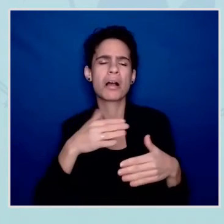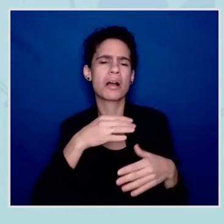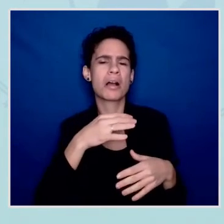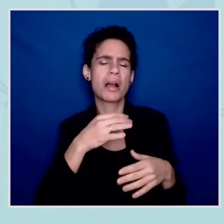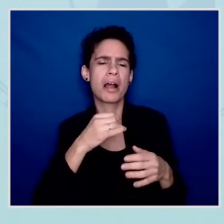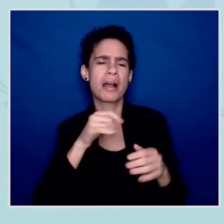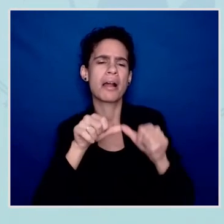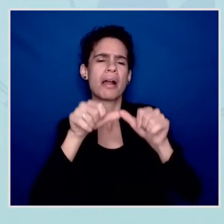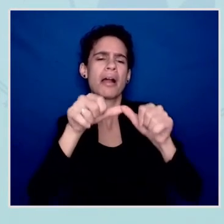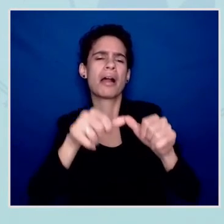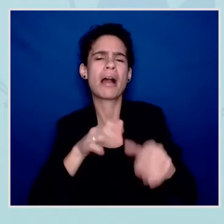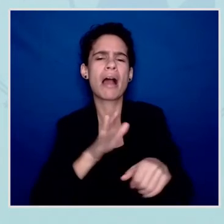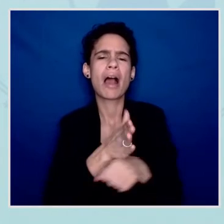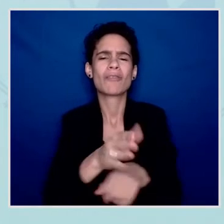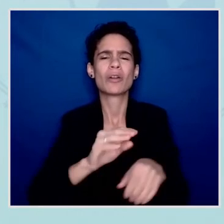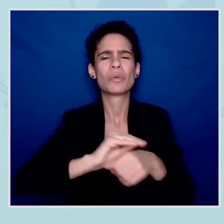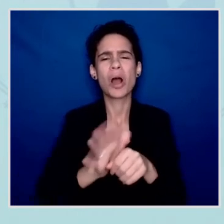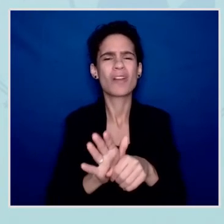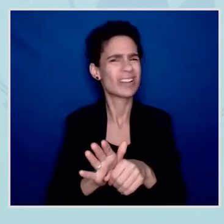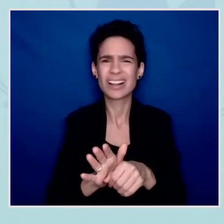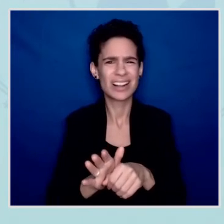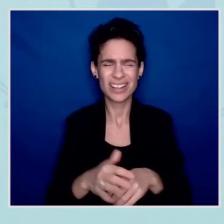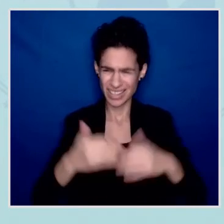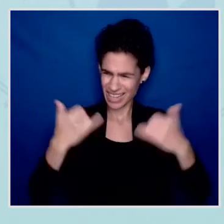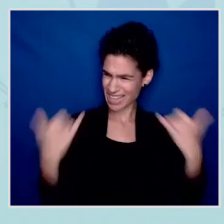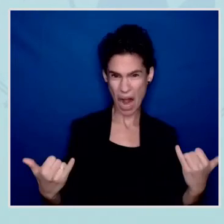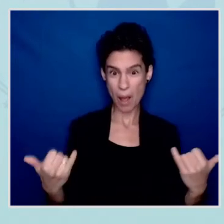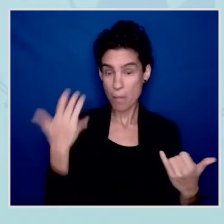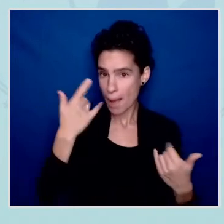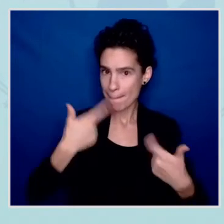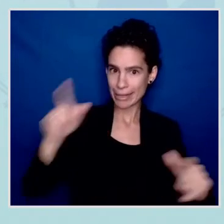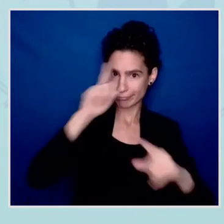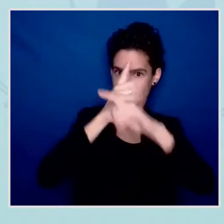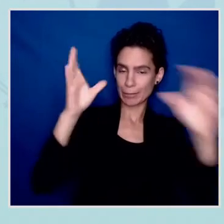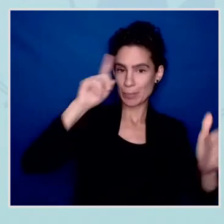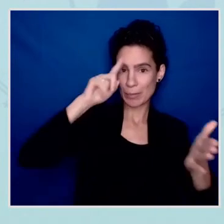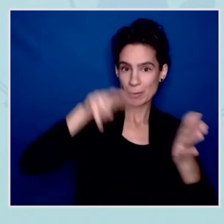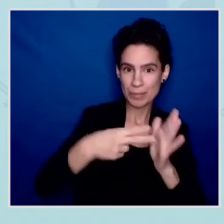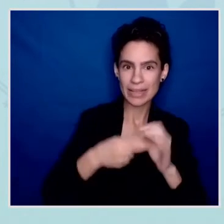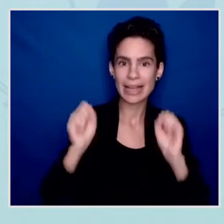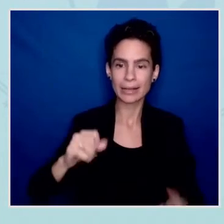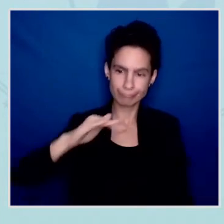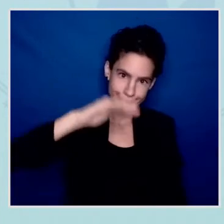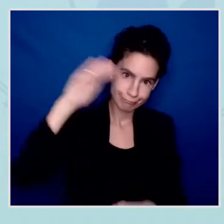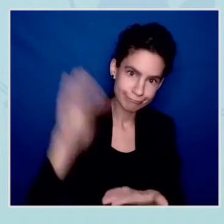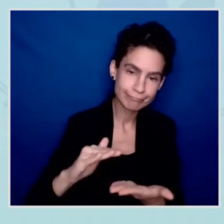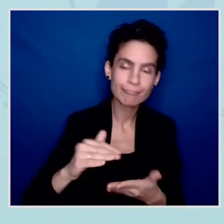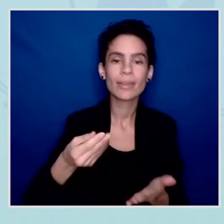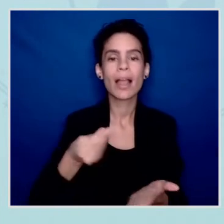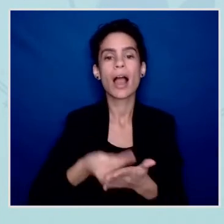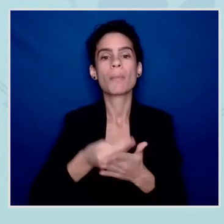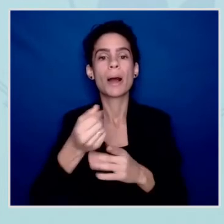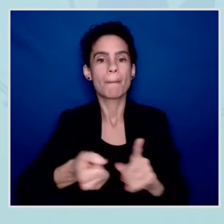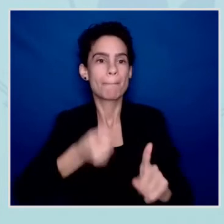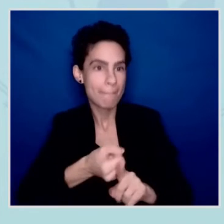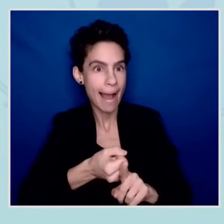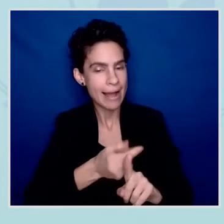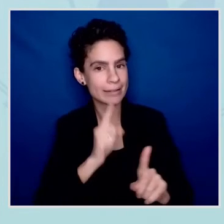THEIR HEALTH INSURANCE, WONDERING IF THEY WILL BE OKAY, THE BOTTOM LINE IS THE JOB REPORTS SHOWS WE NEED TO PROVIDE MORE IMMEDIATE RELIEF FOR WORKING FAMILIES AND BUSINESSES NOW. NOW.